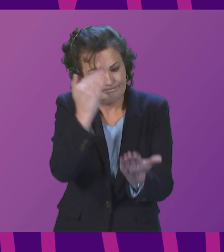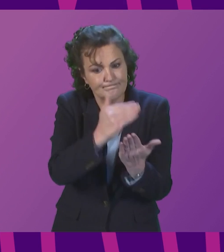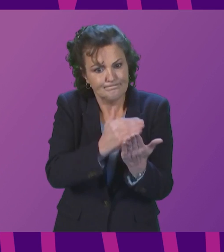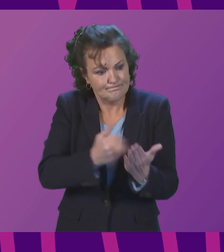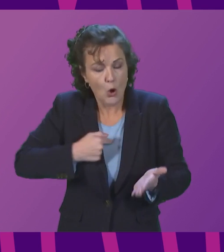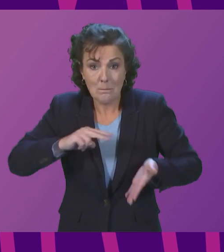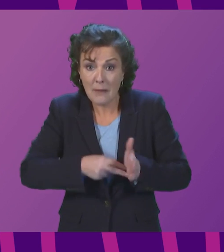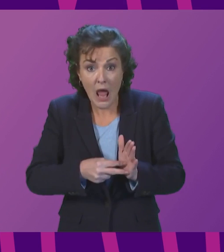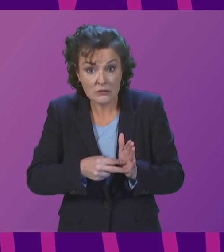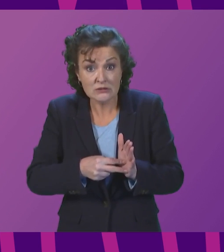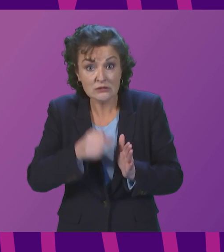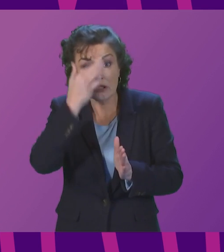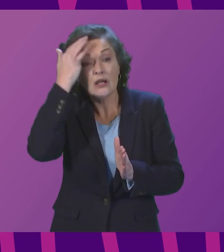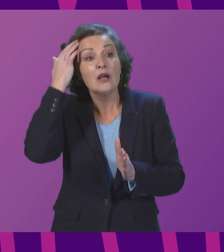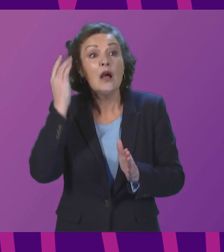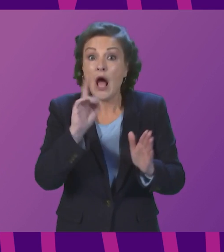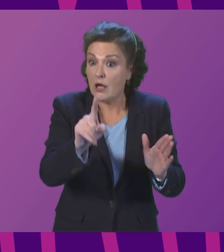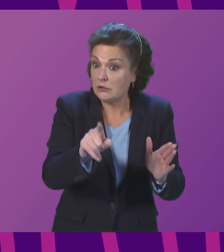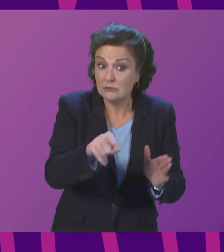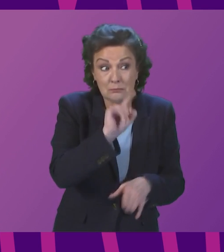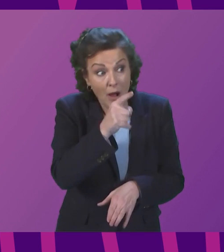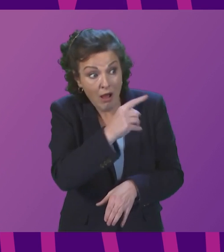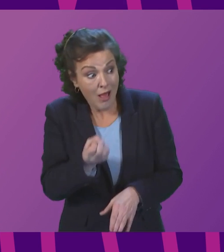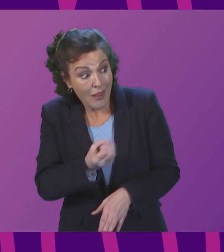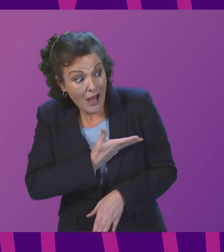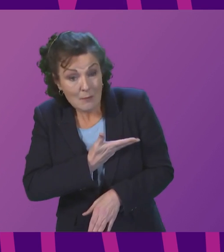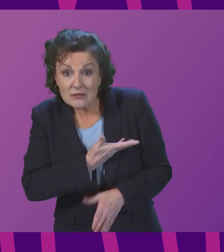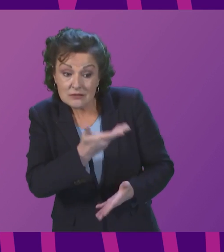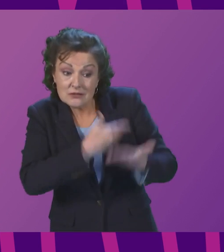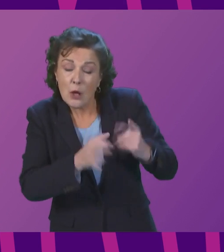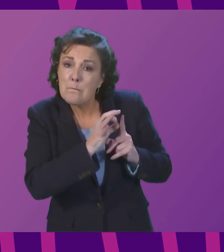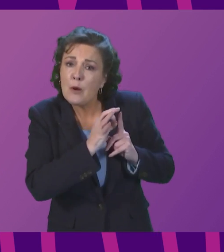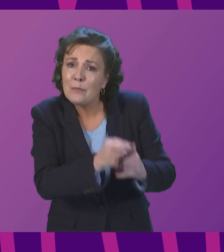Like most Labour proposals, that plan lacks any indication of how it should be paid for—the